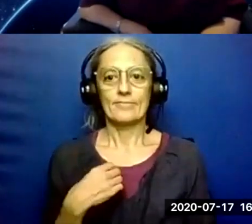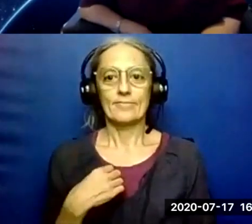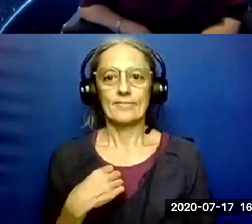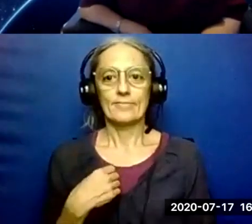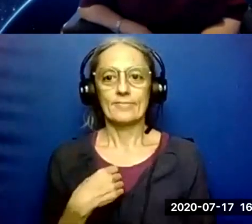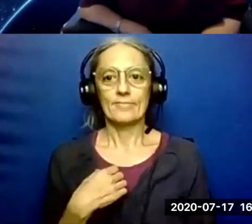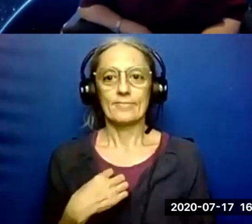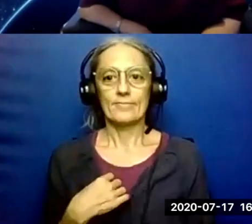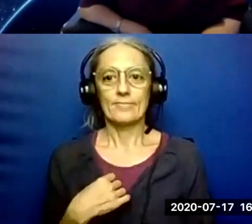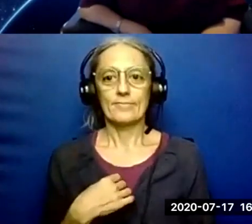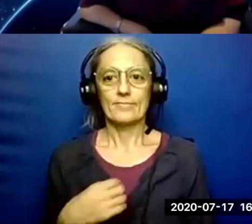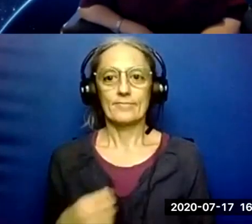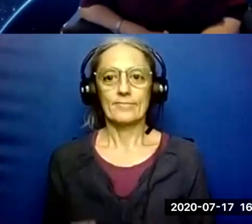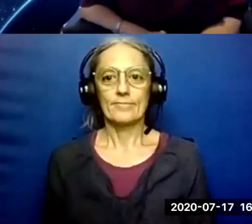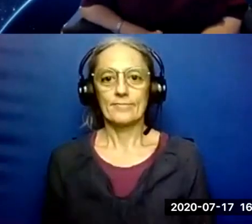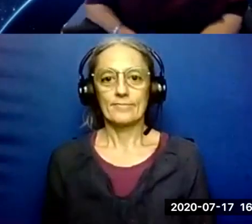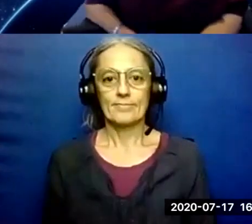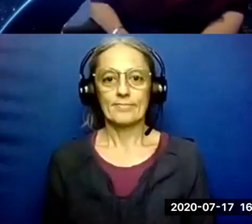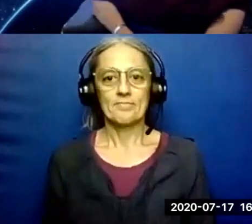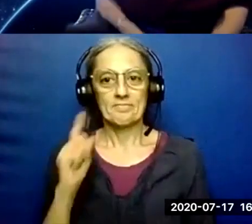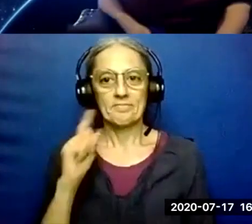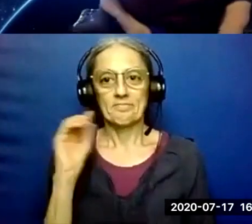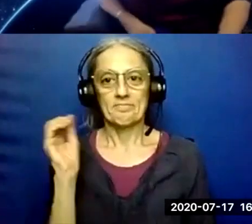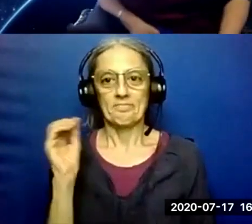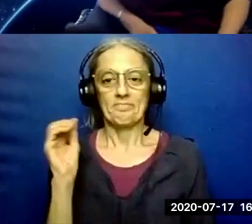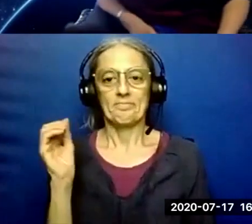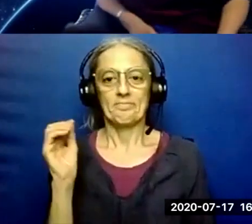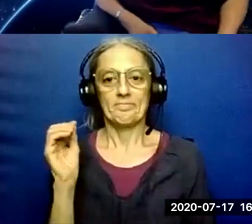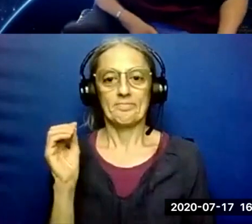Rob, can you turn your camera and audio on?